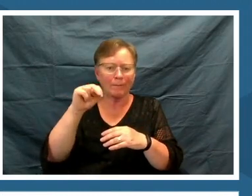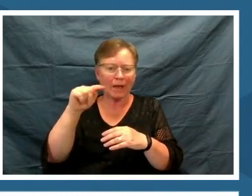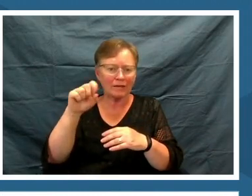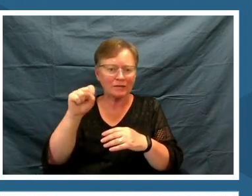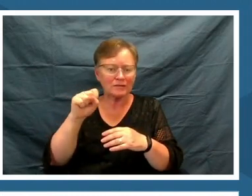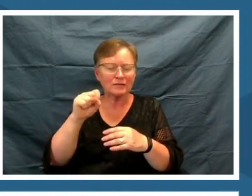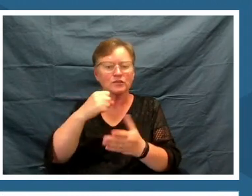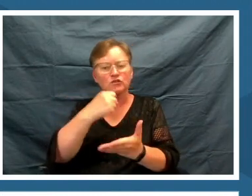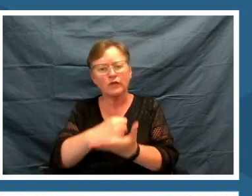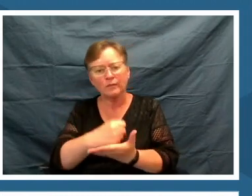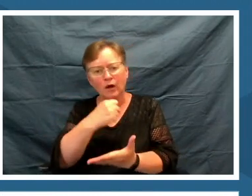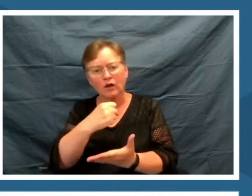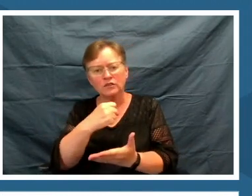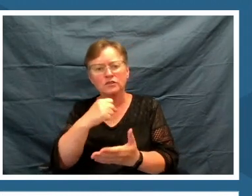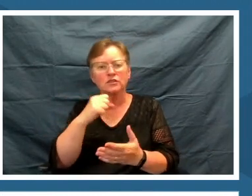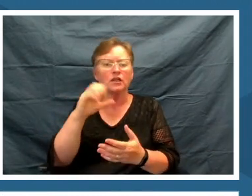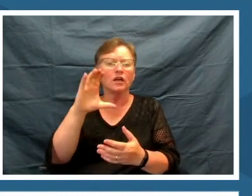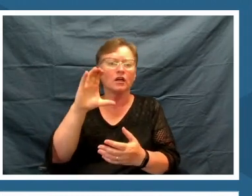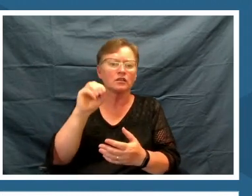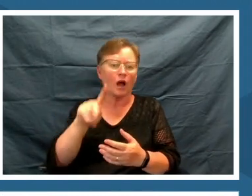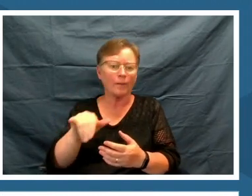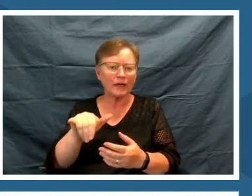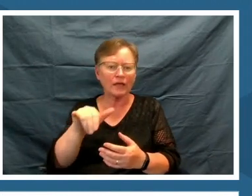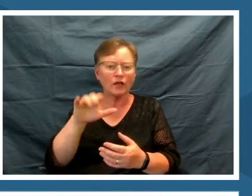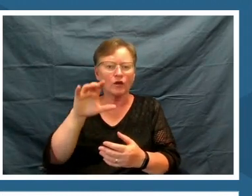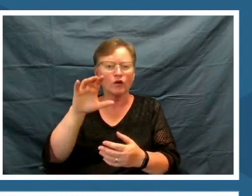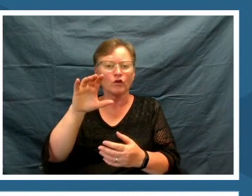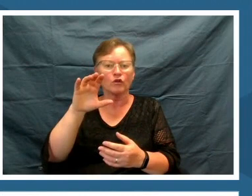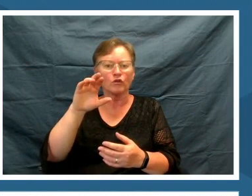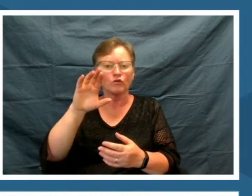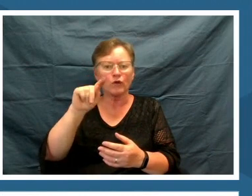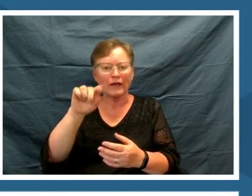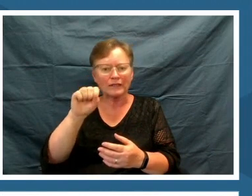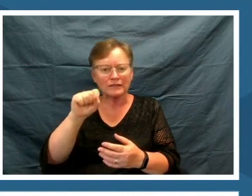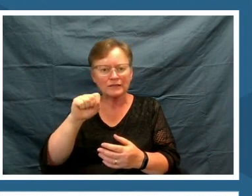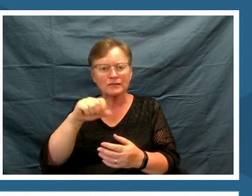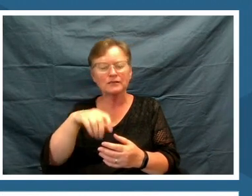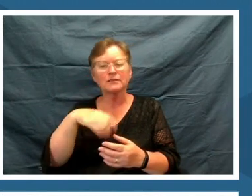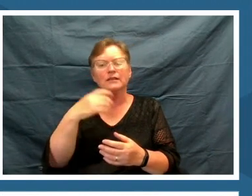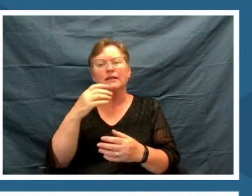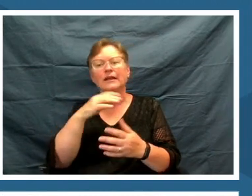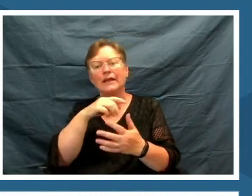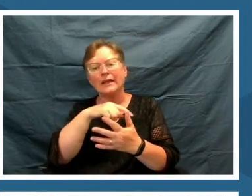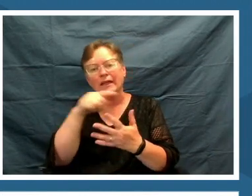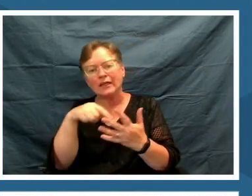provides new pathways in convergence and